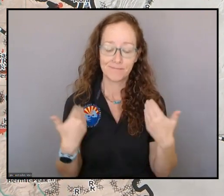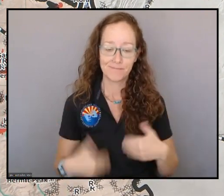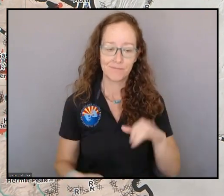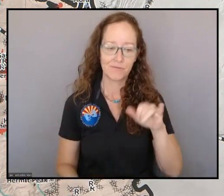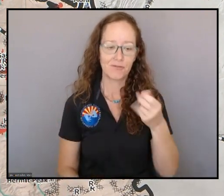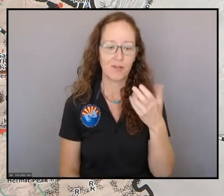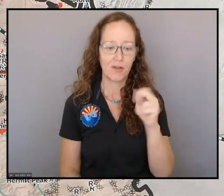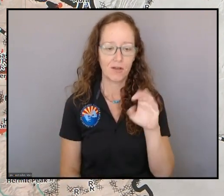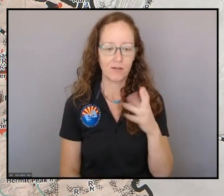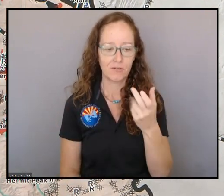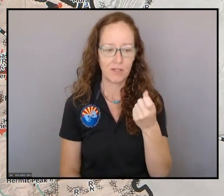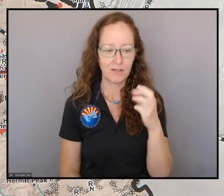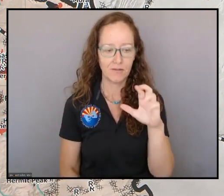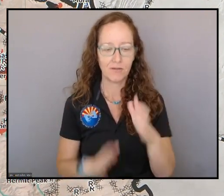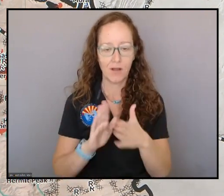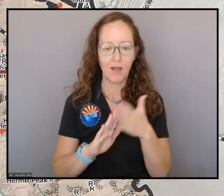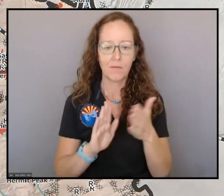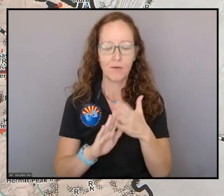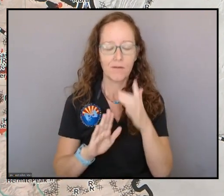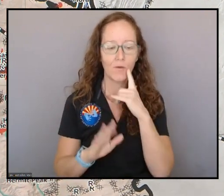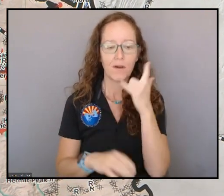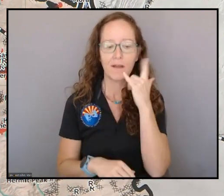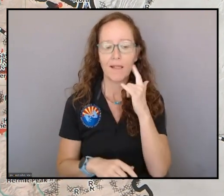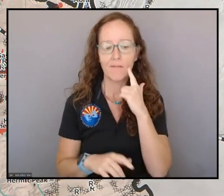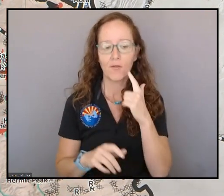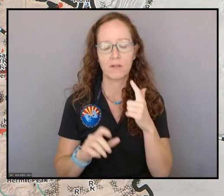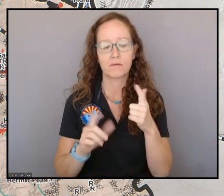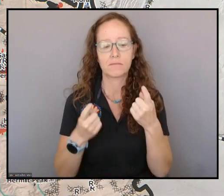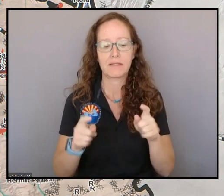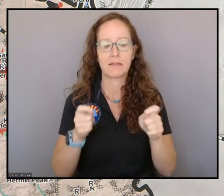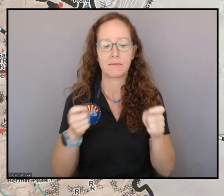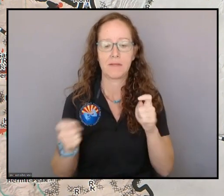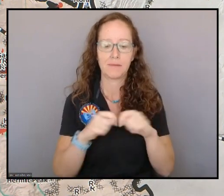California Incident Management Team 5. Today's date: May